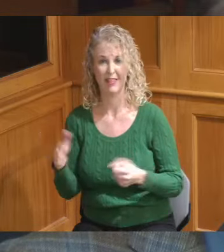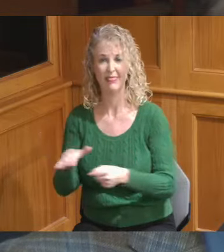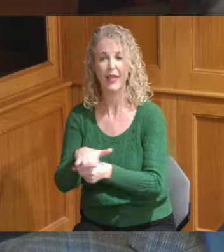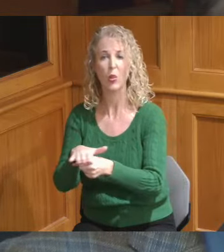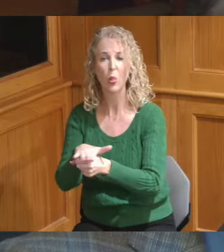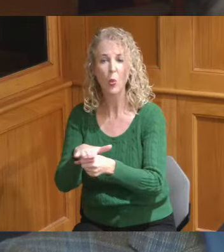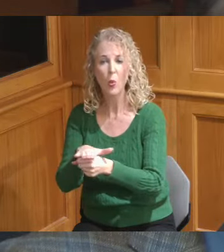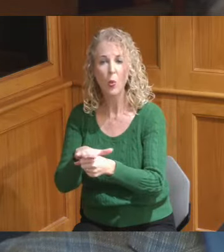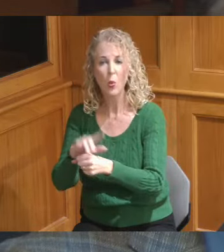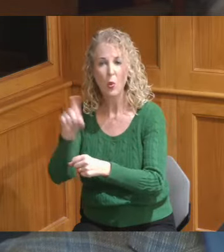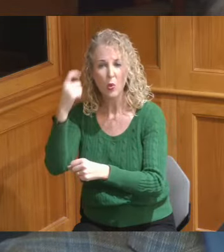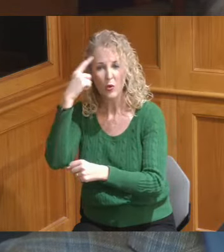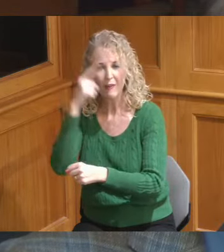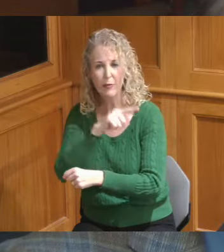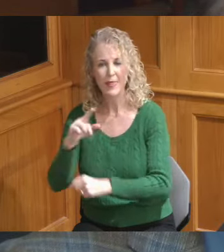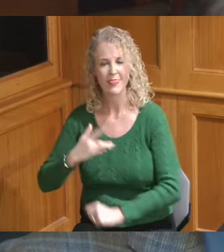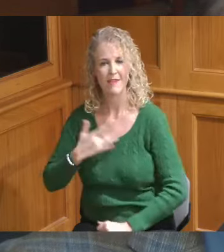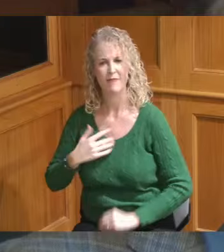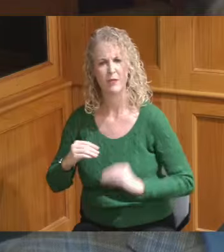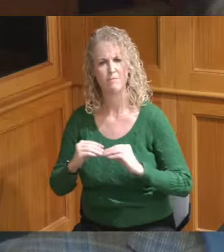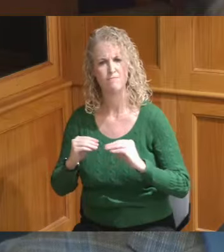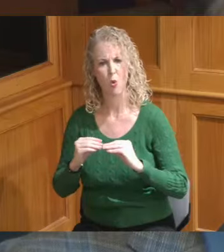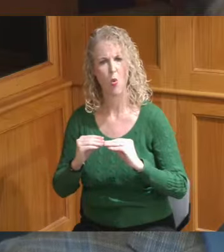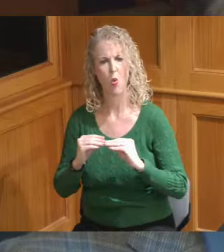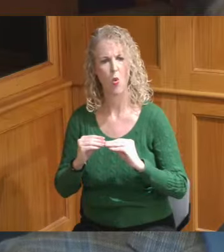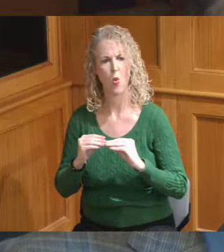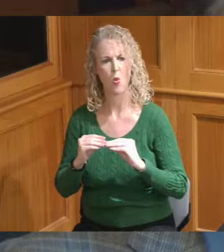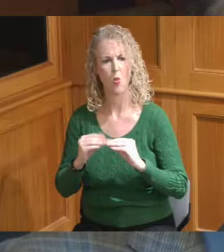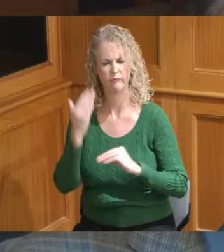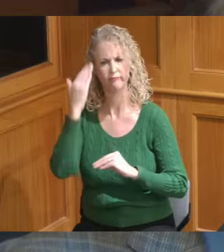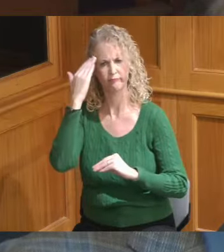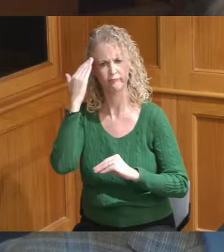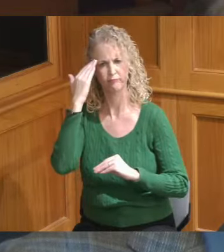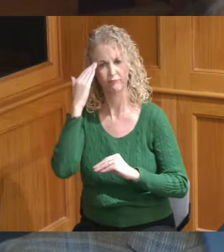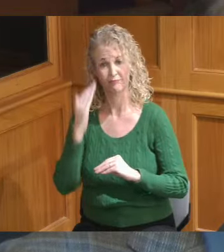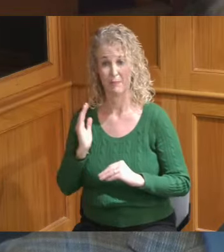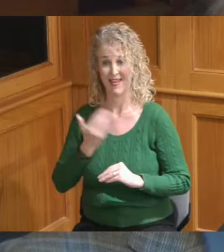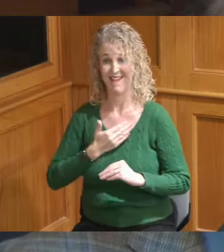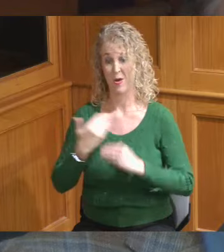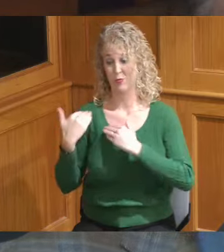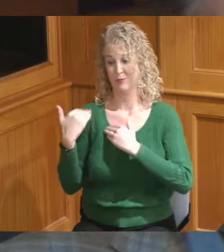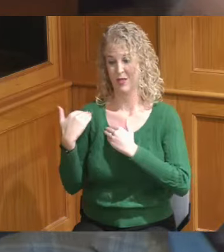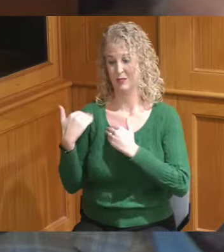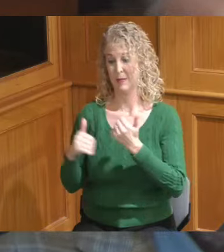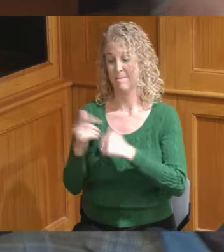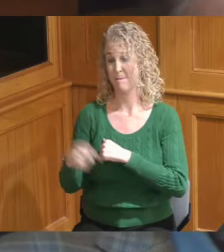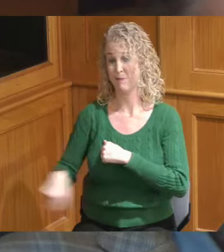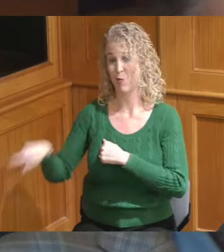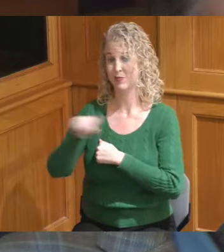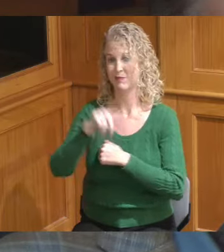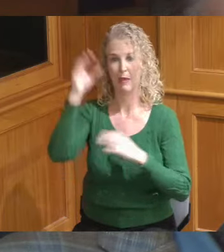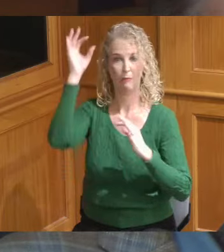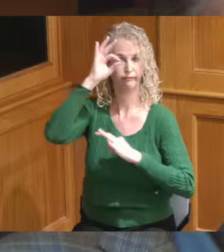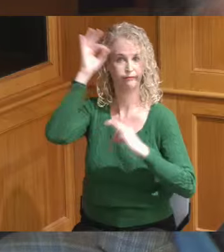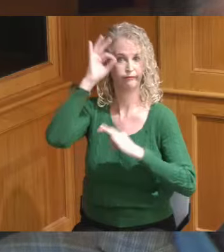government and those kind of things. And so as I talked with them and listened to them and called